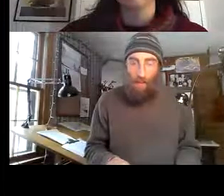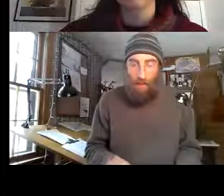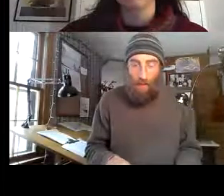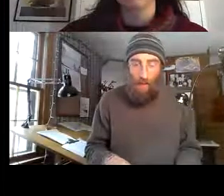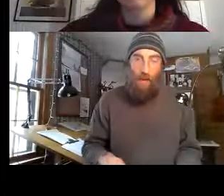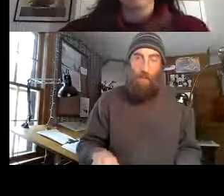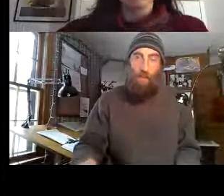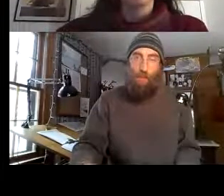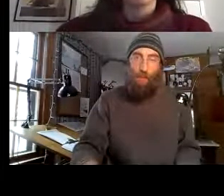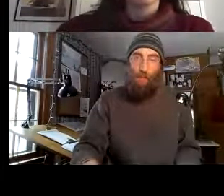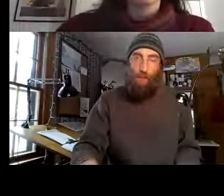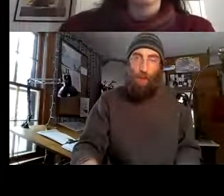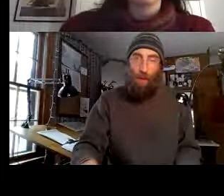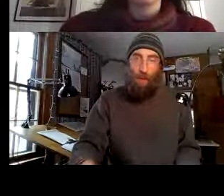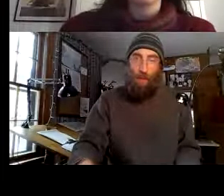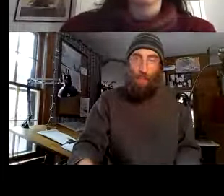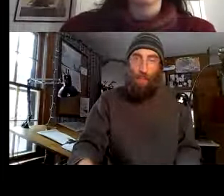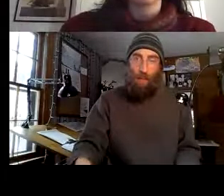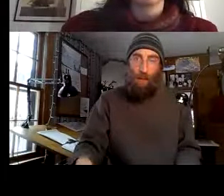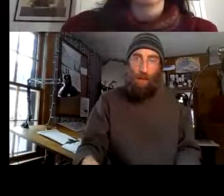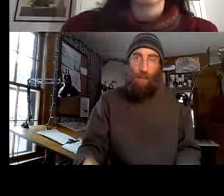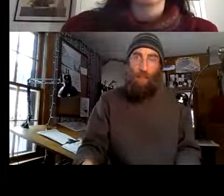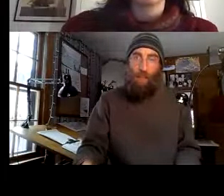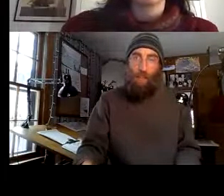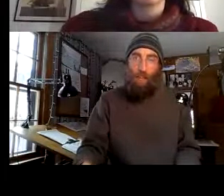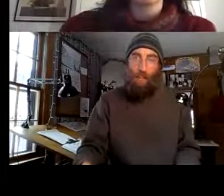Um, and my approach to drawing 24 hour comics was, I would always always come